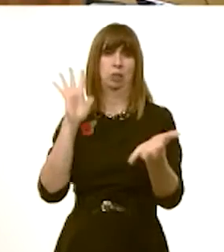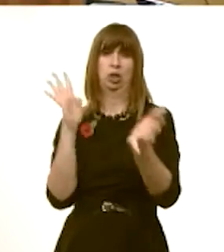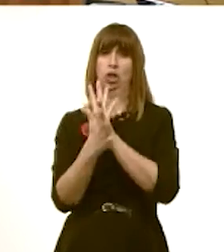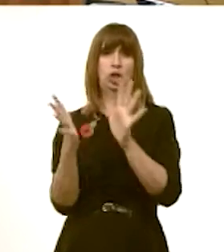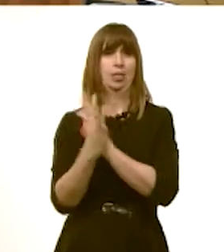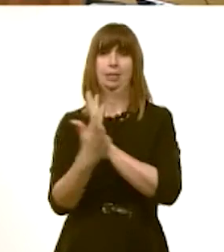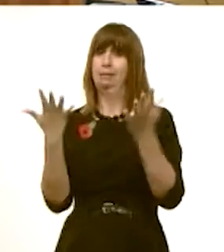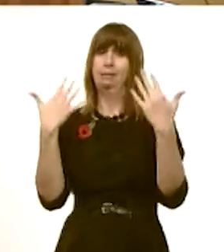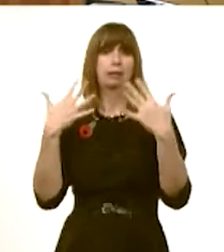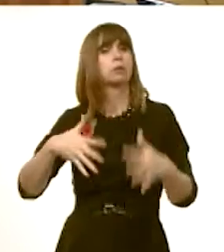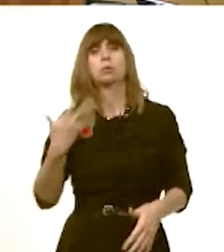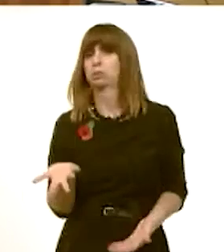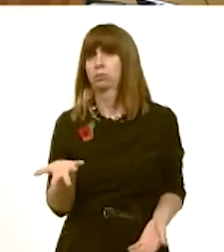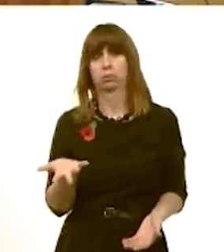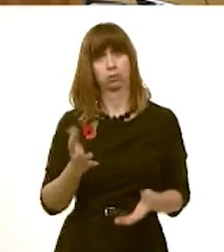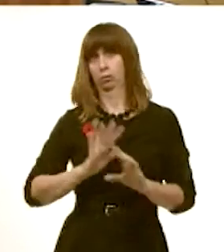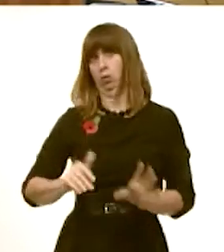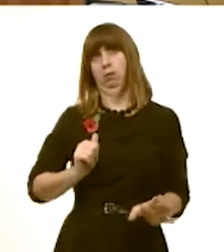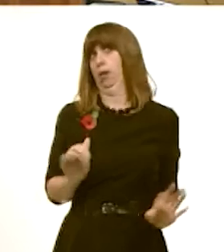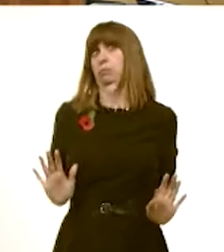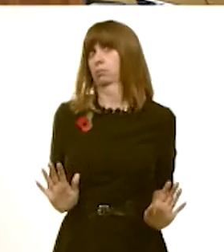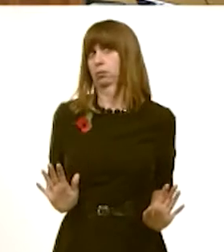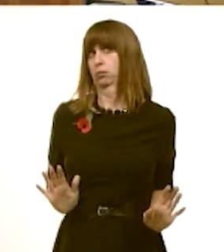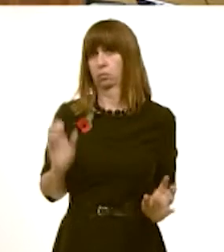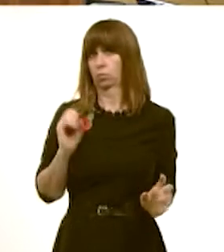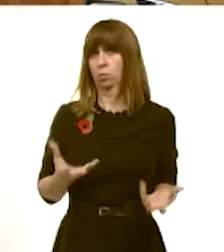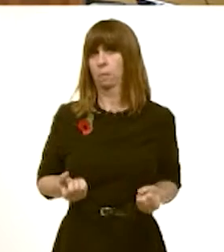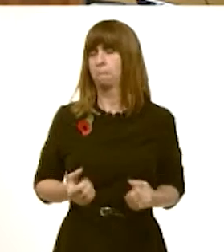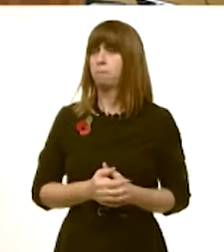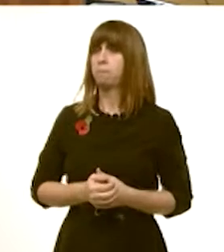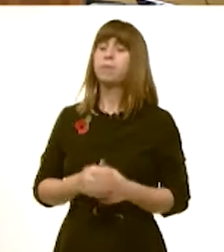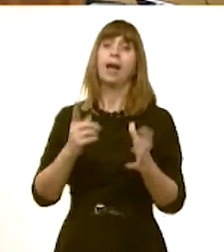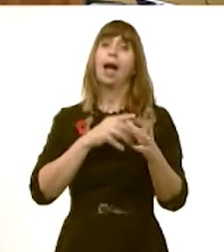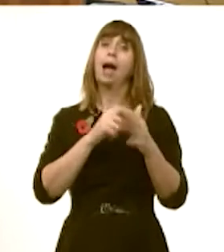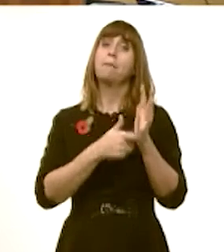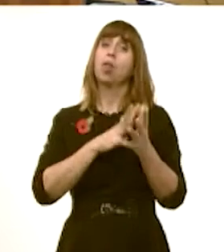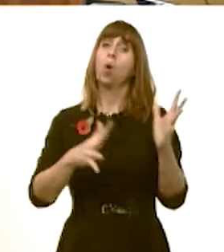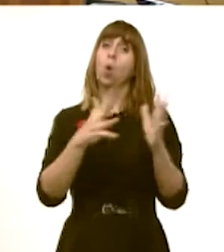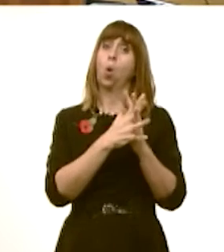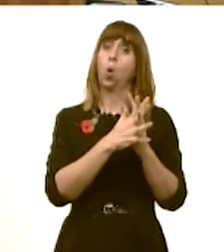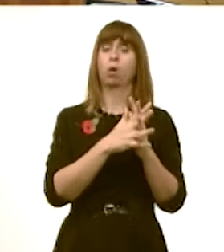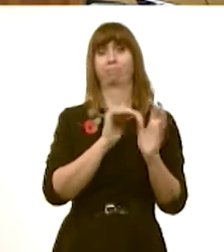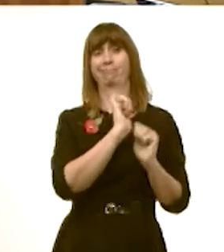Suzy Davies: The owners of Aberthaw power station, RWE group, have been at the heart